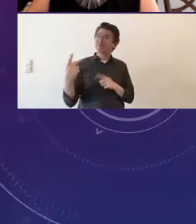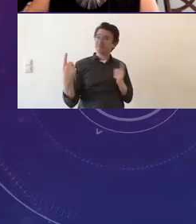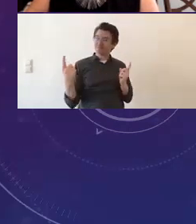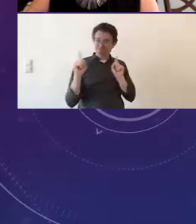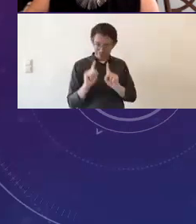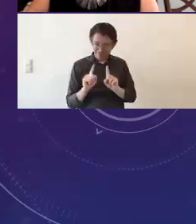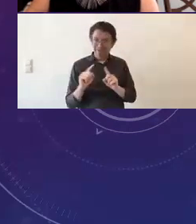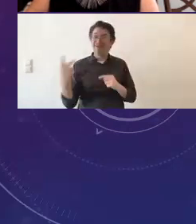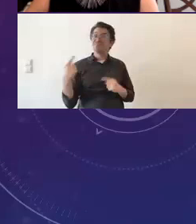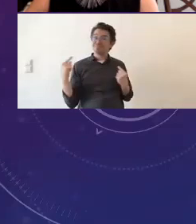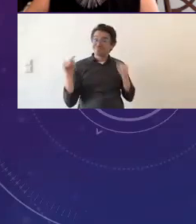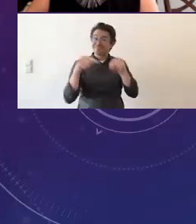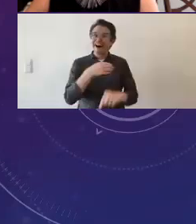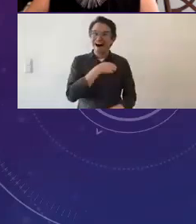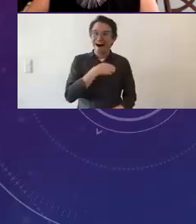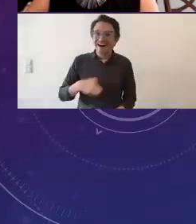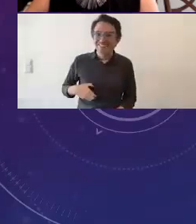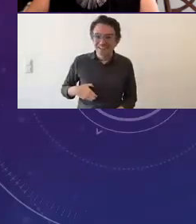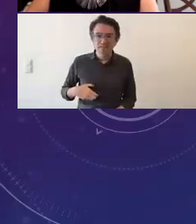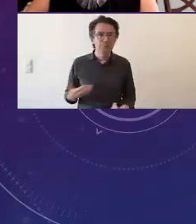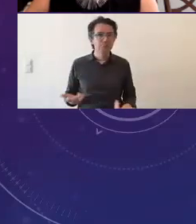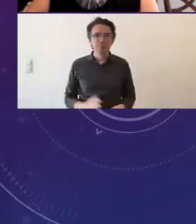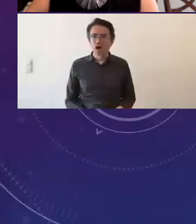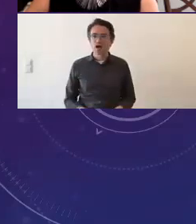story we have different communication preference